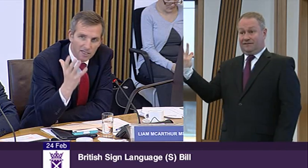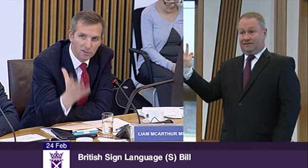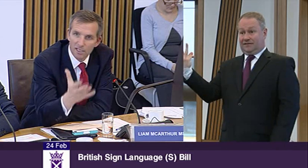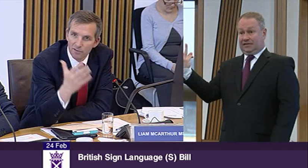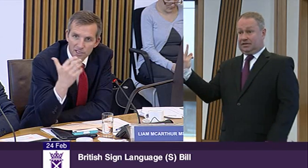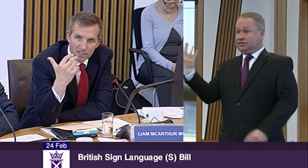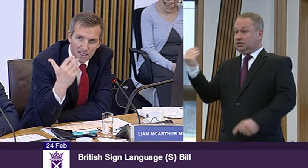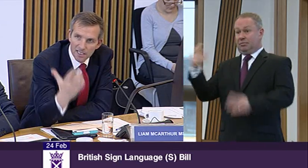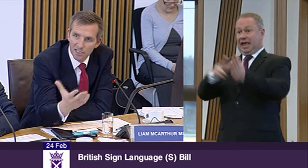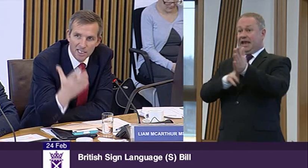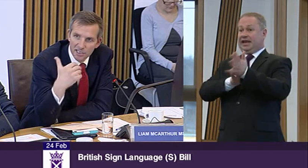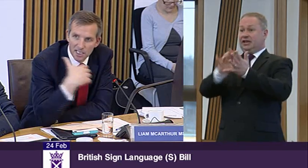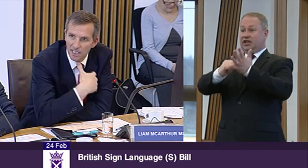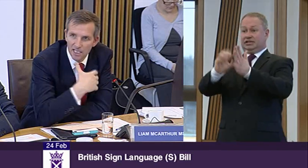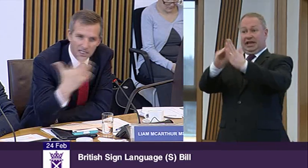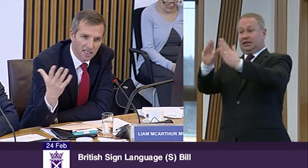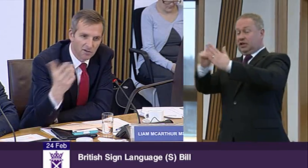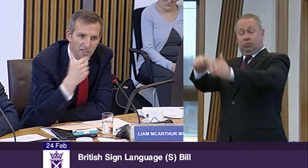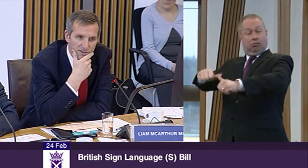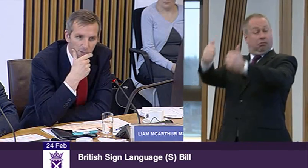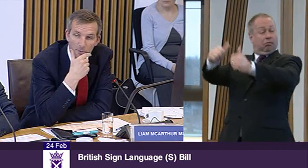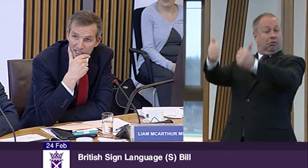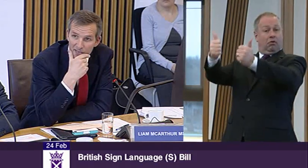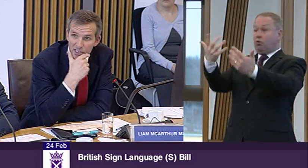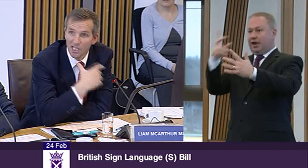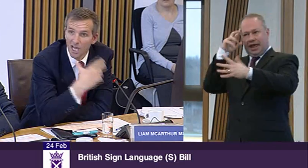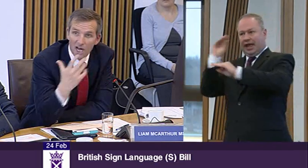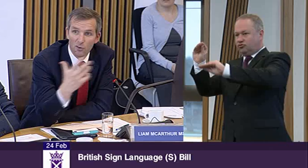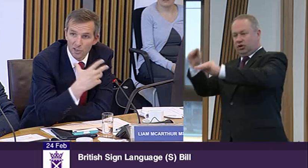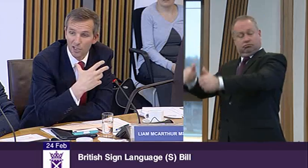are undoubtedly exemplars in the health service, in the education service and in a range of